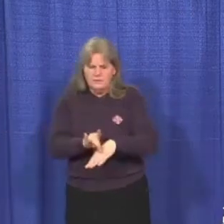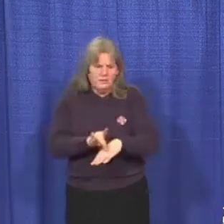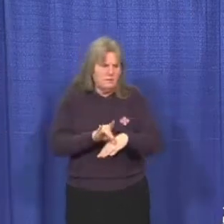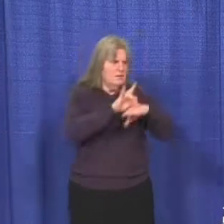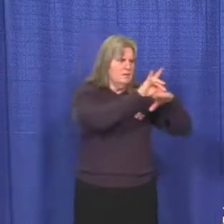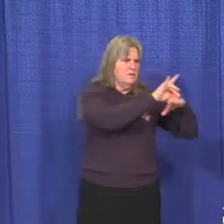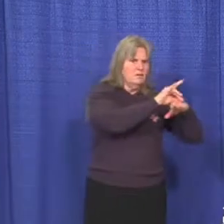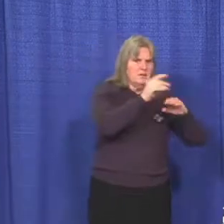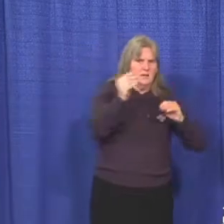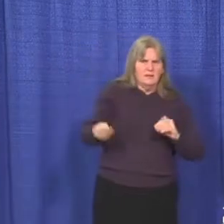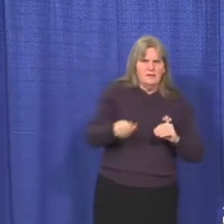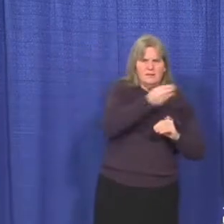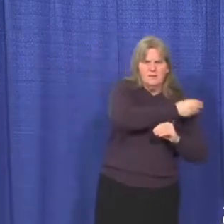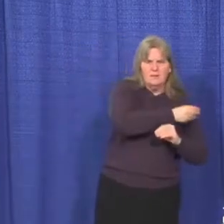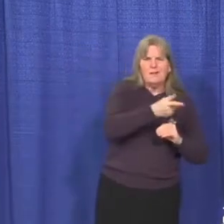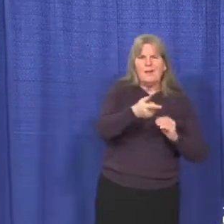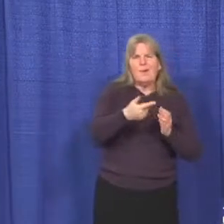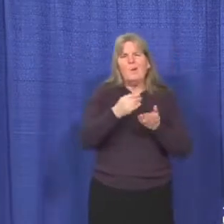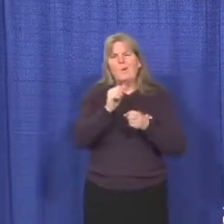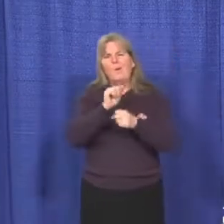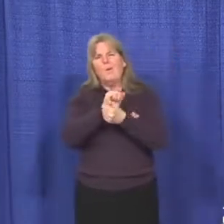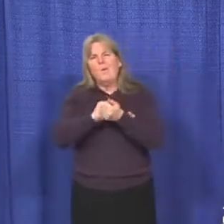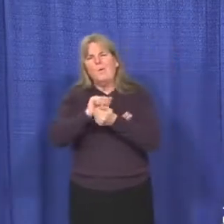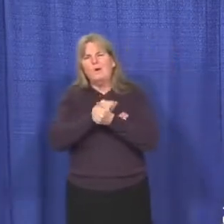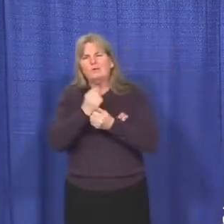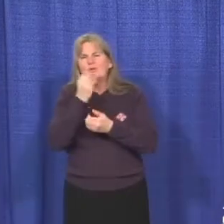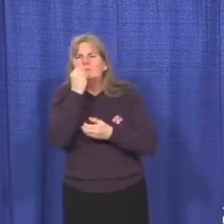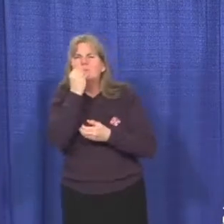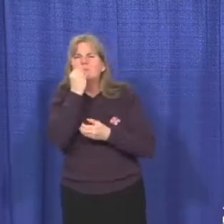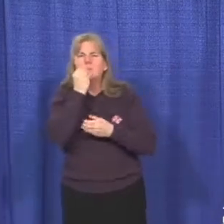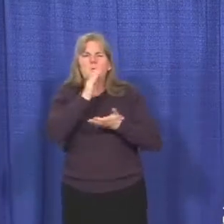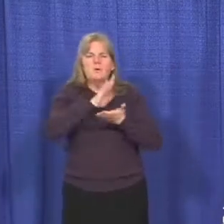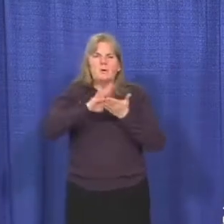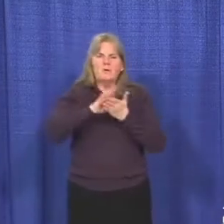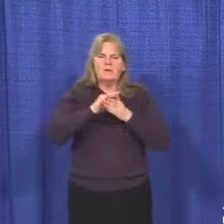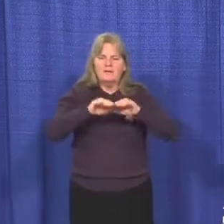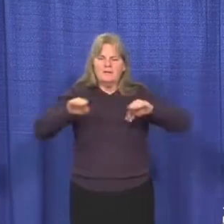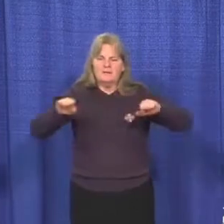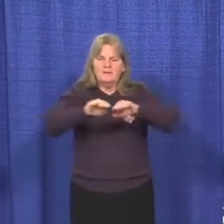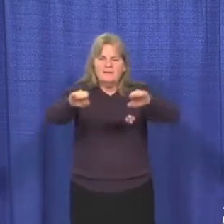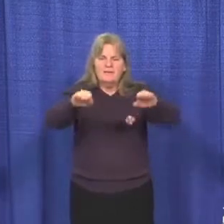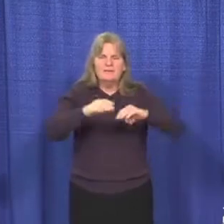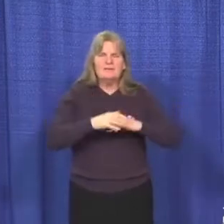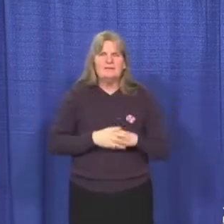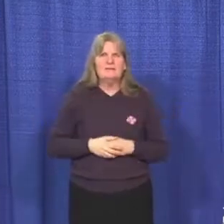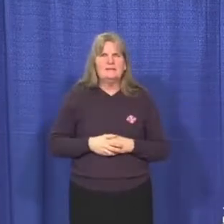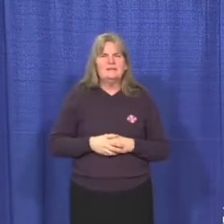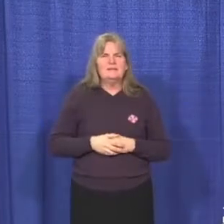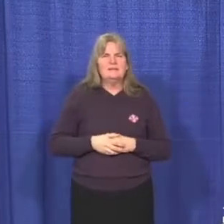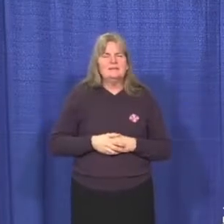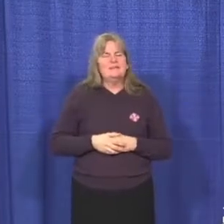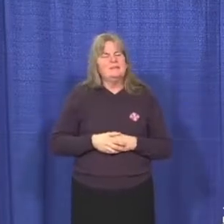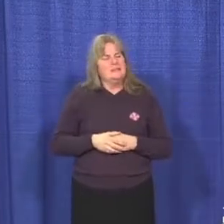does that mean for things like washing groceries or maintaining surfaces.